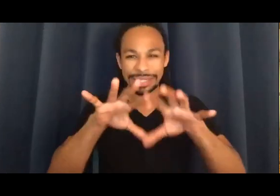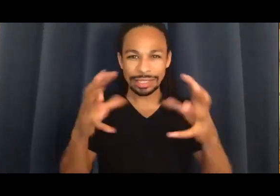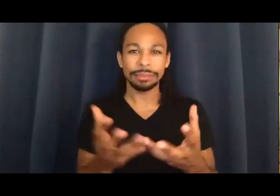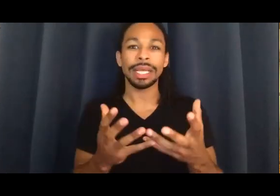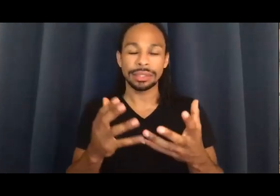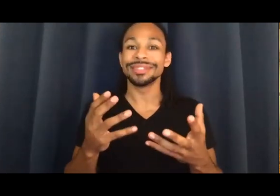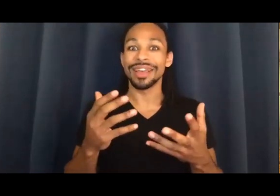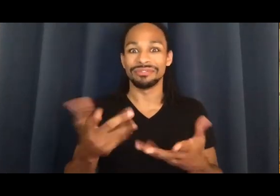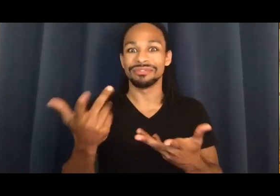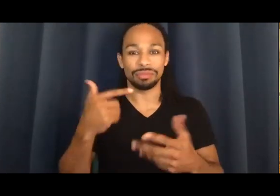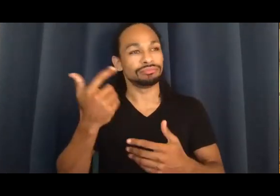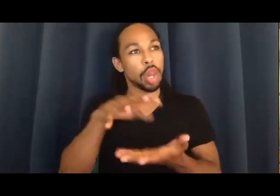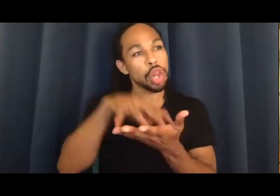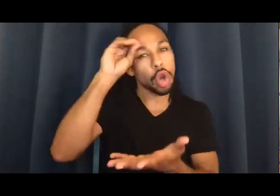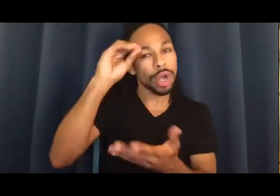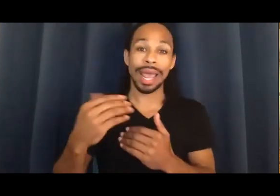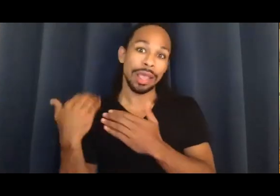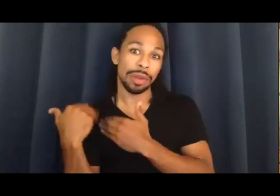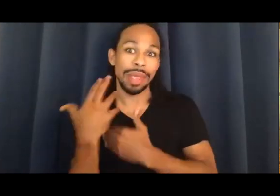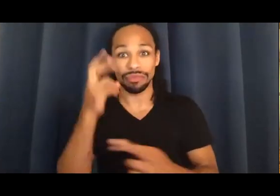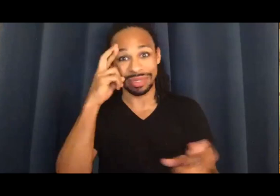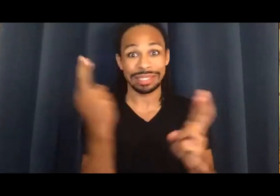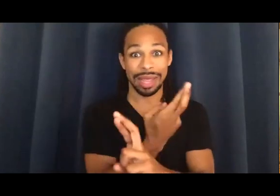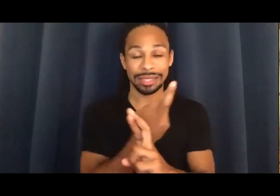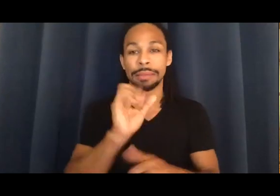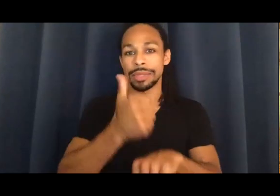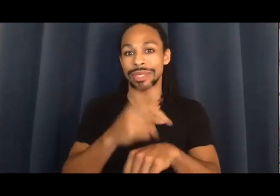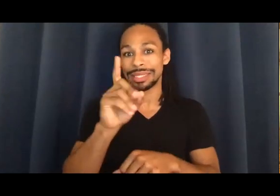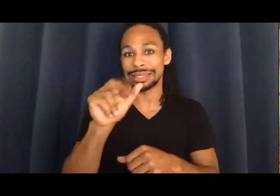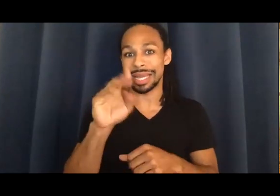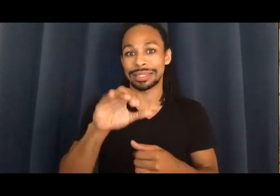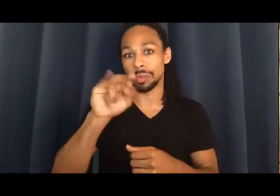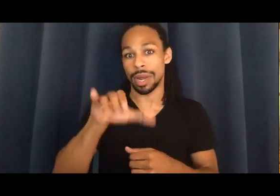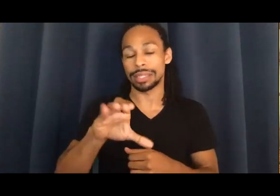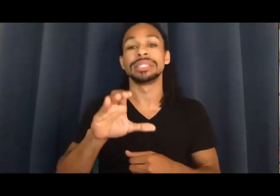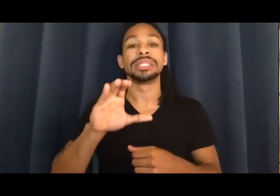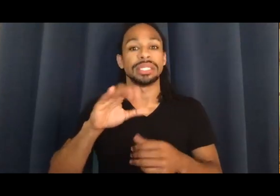accountability based on Dance/NYC values of justice, equity and inclusion, which